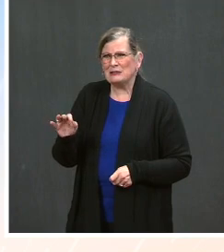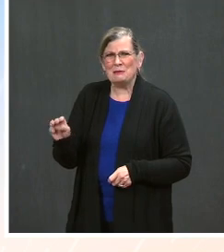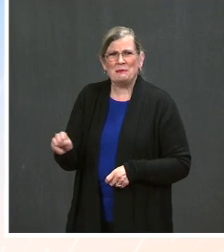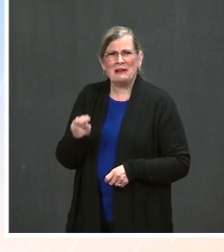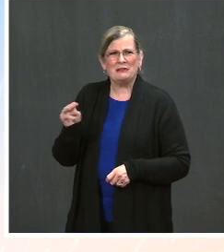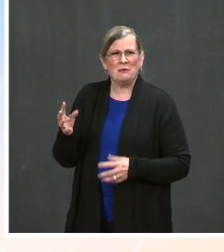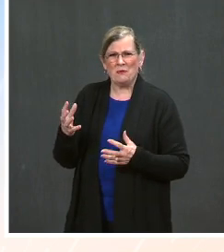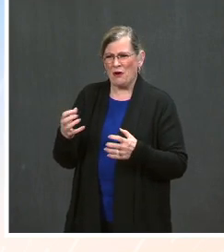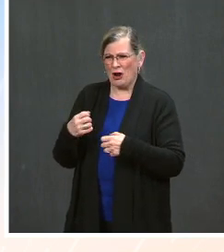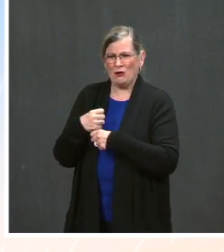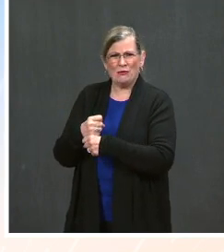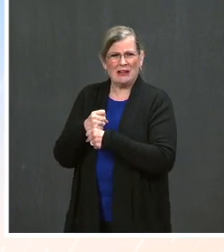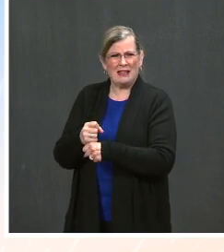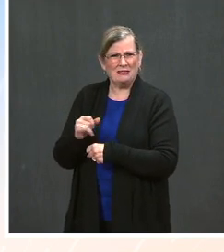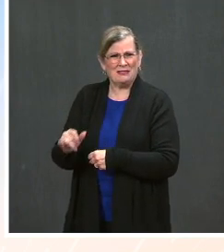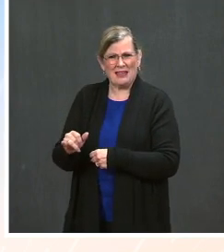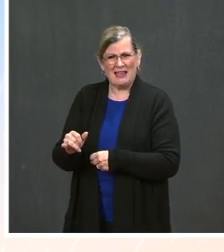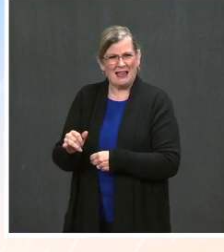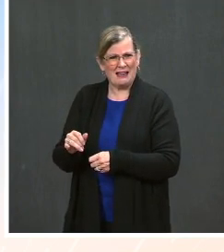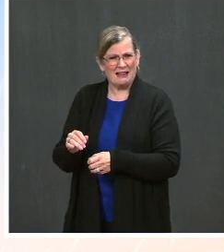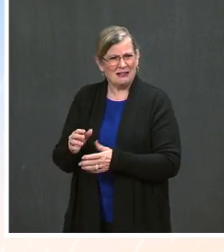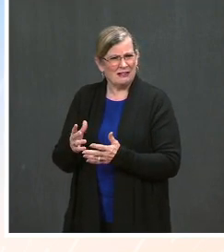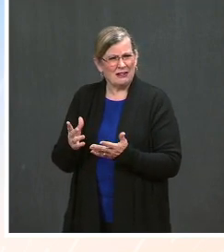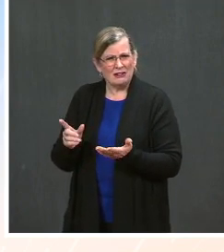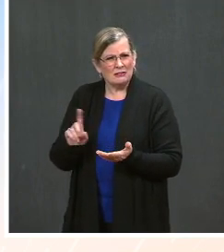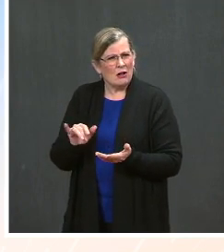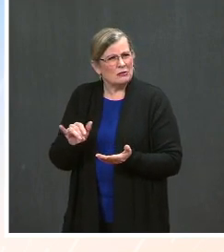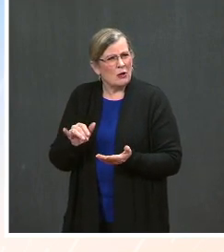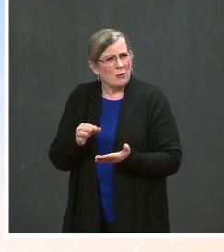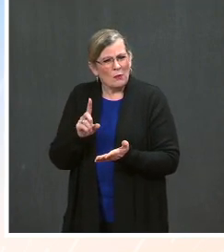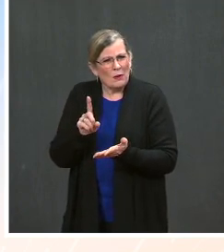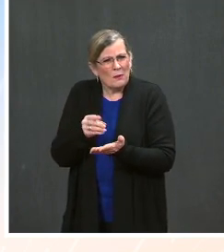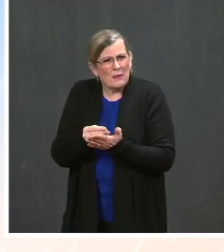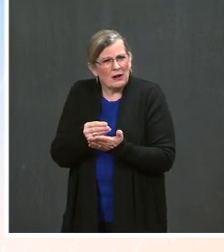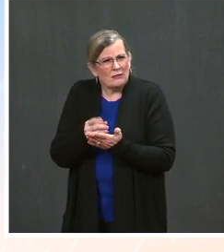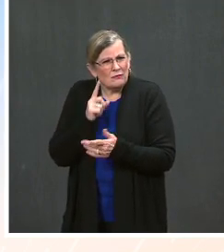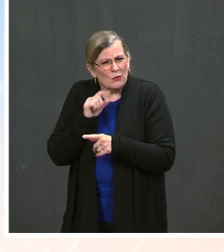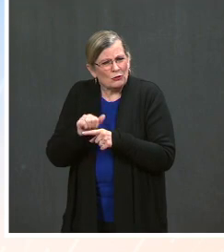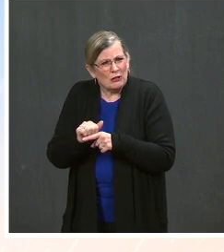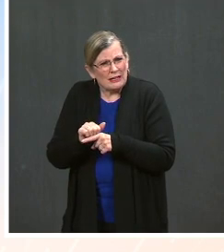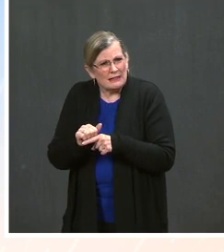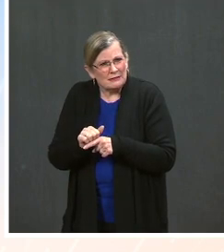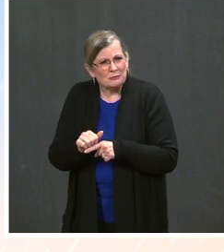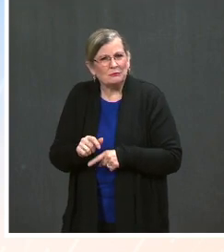there is job training money and there's workforce development money. And I also think -- I think the biggest thing that a lot of -- what I've heard --